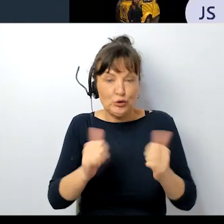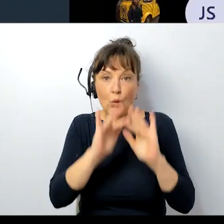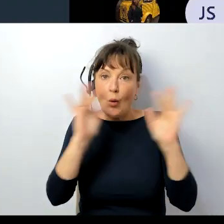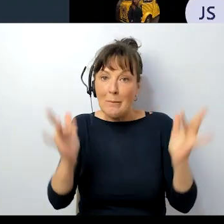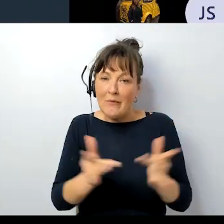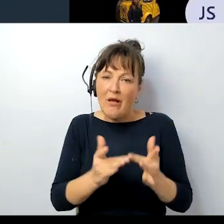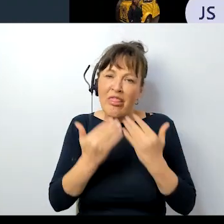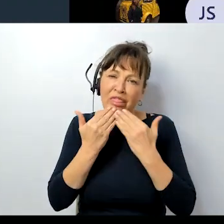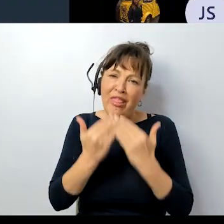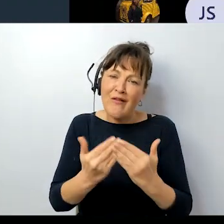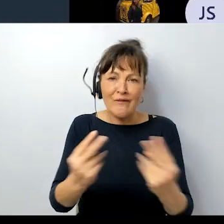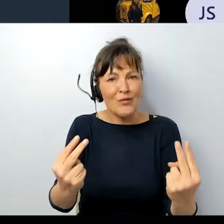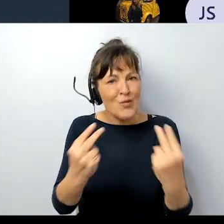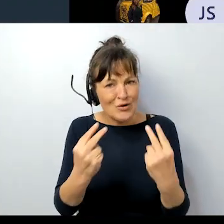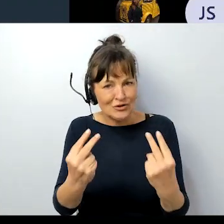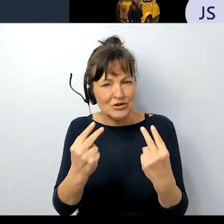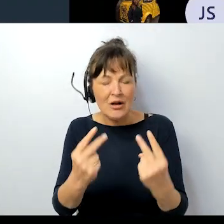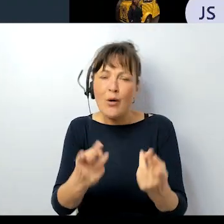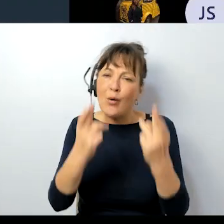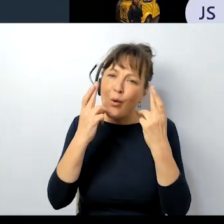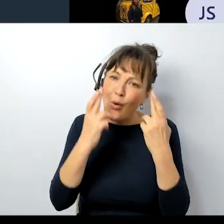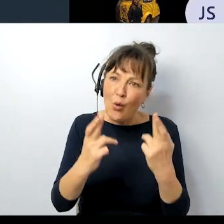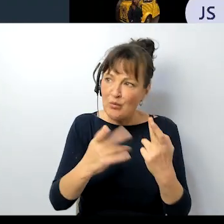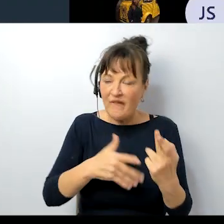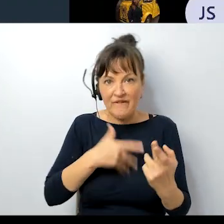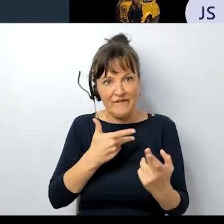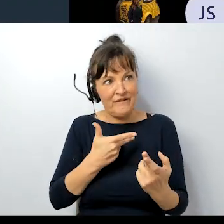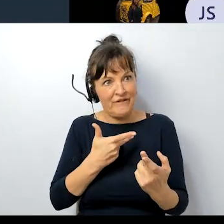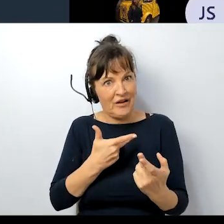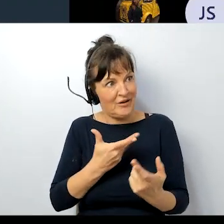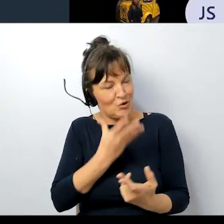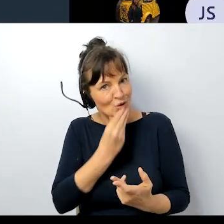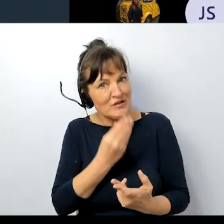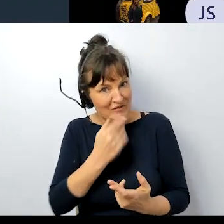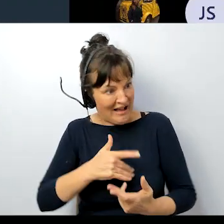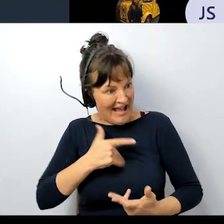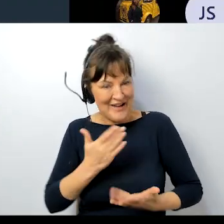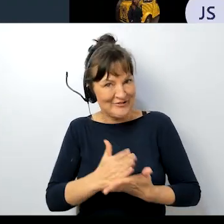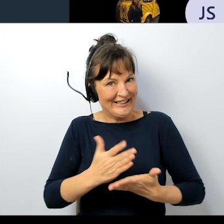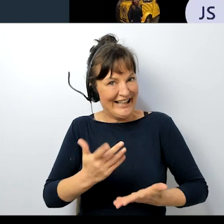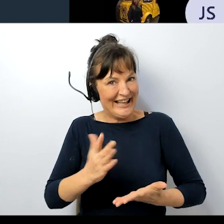So we are about to come to the end of our webinar. I'd like to thank you all so much for listening we